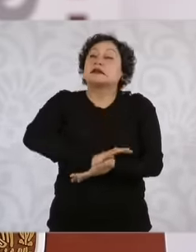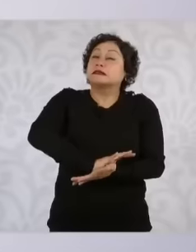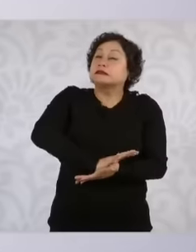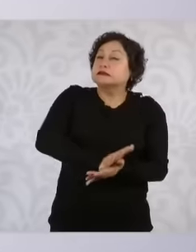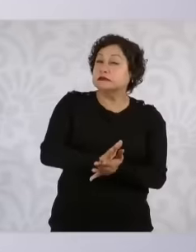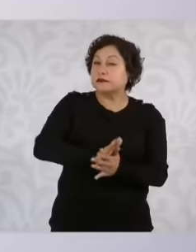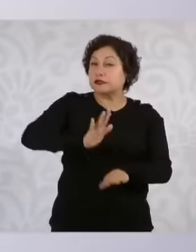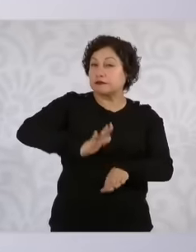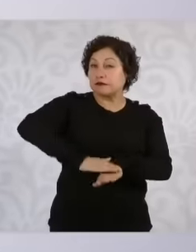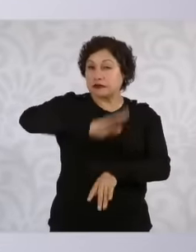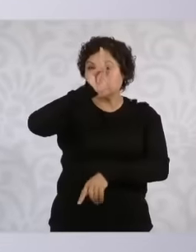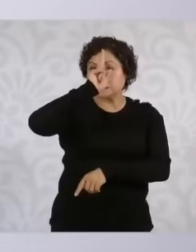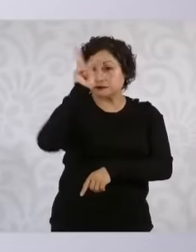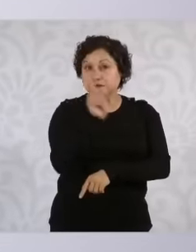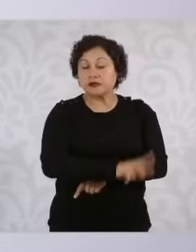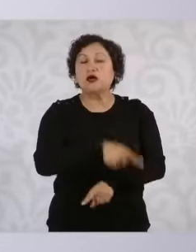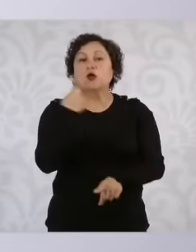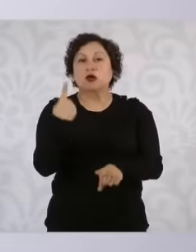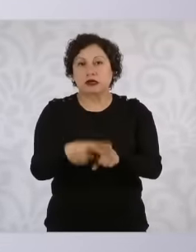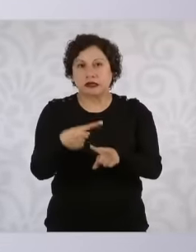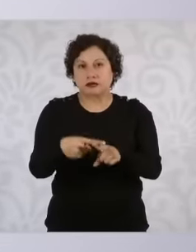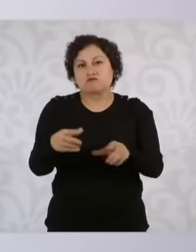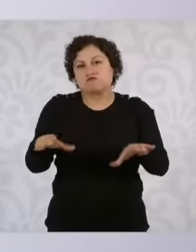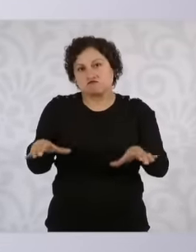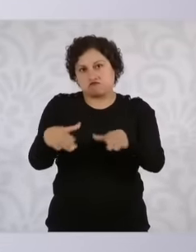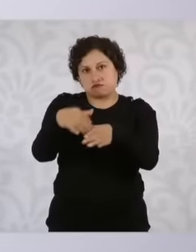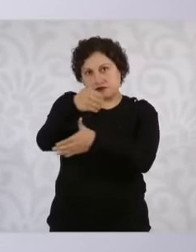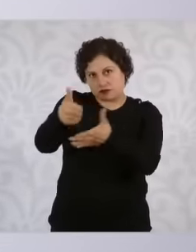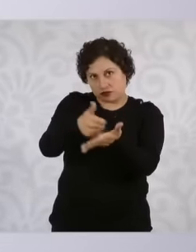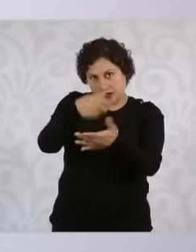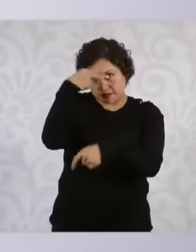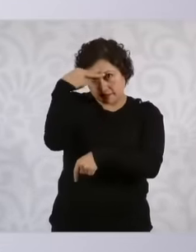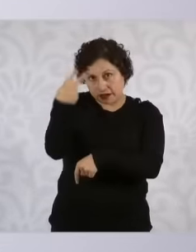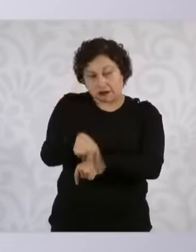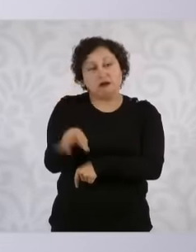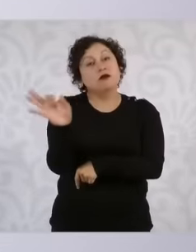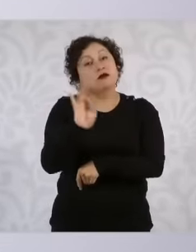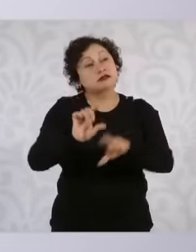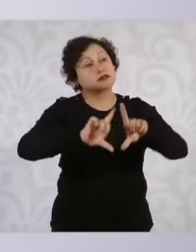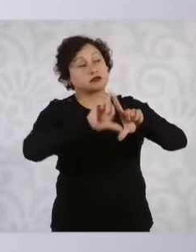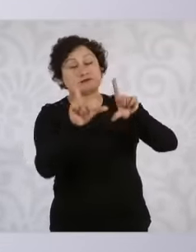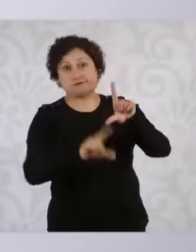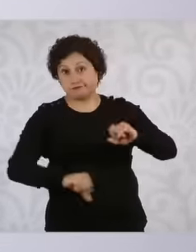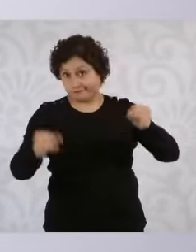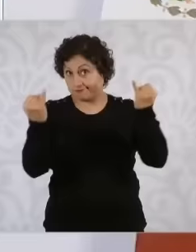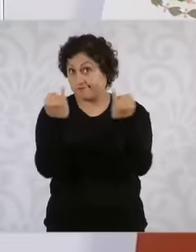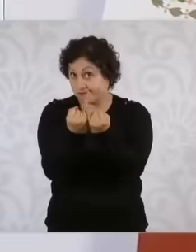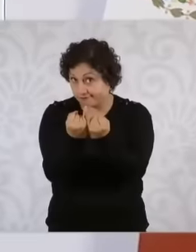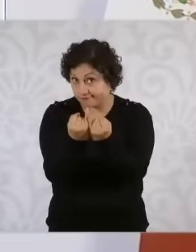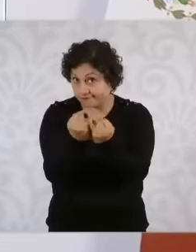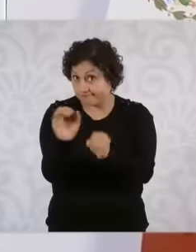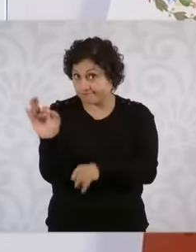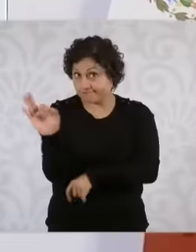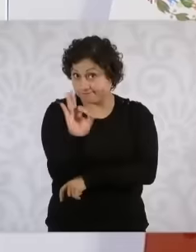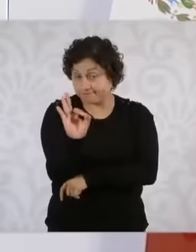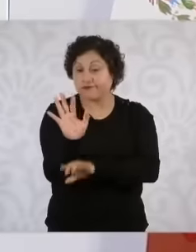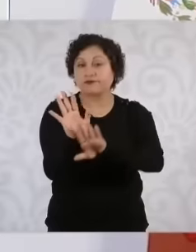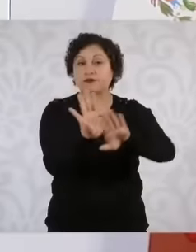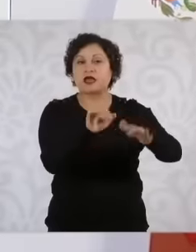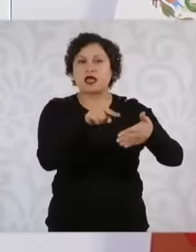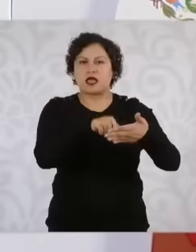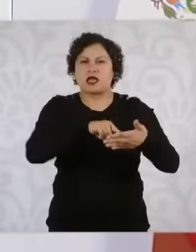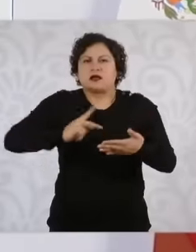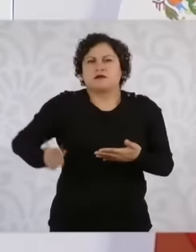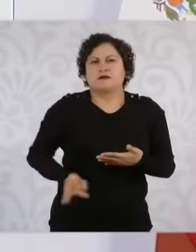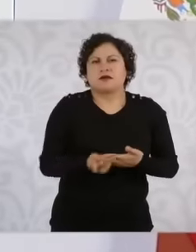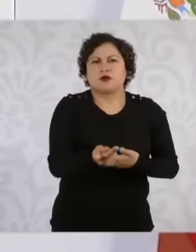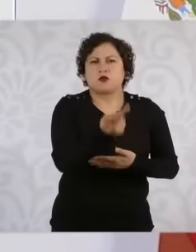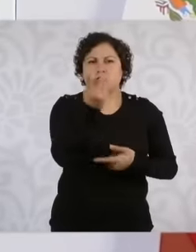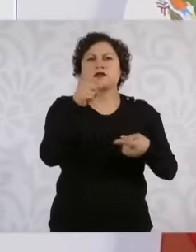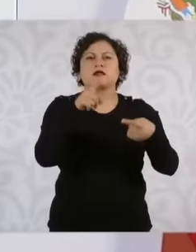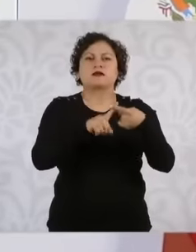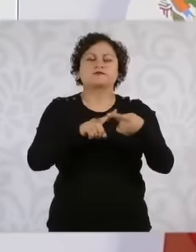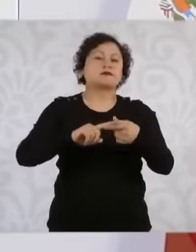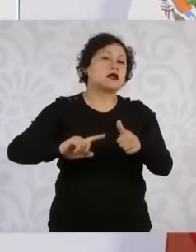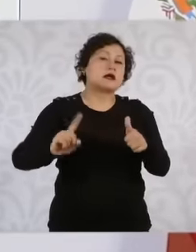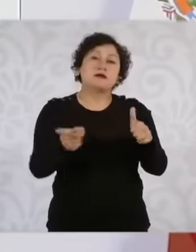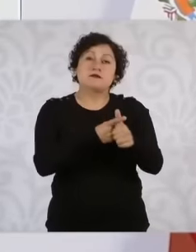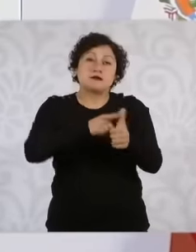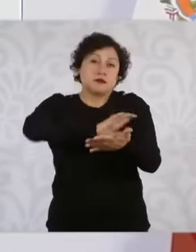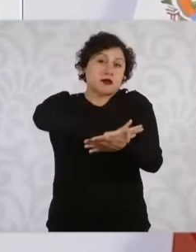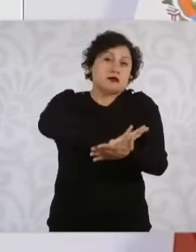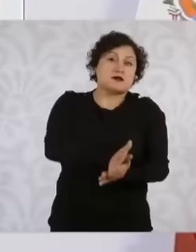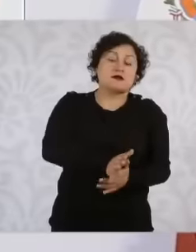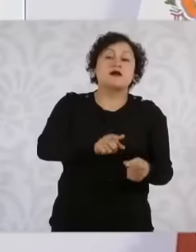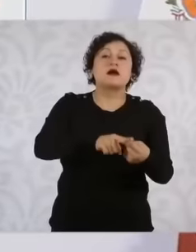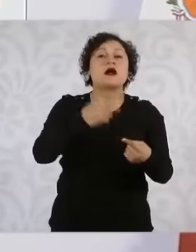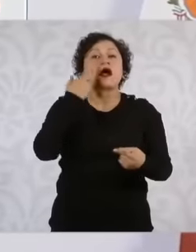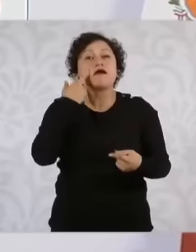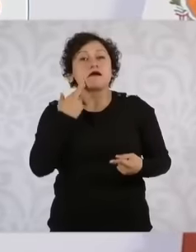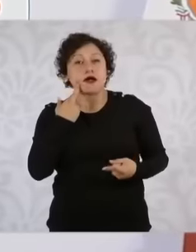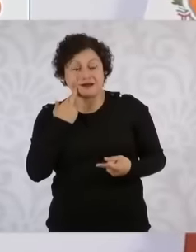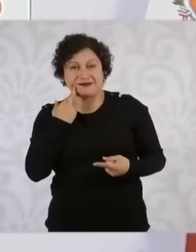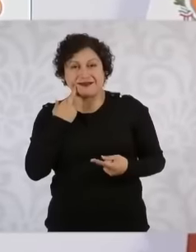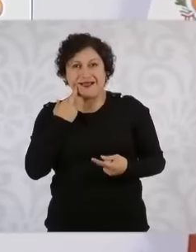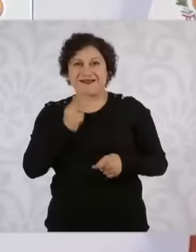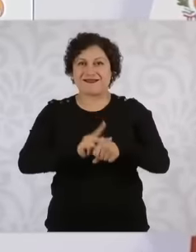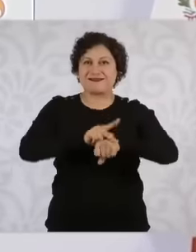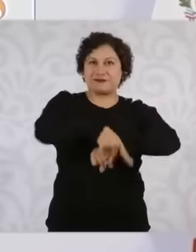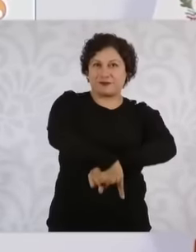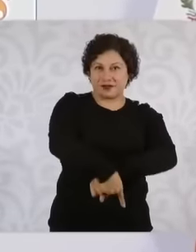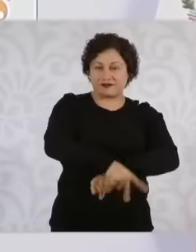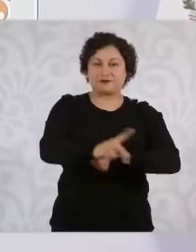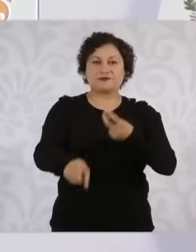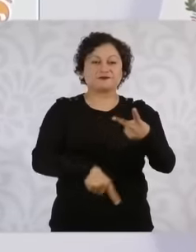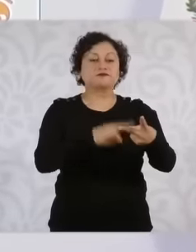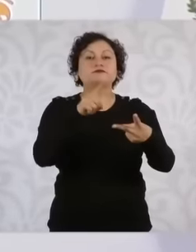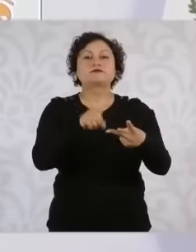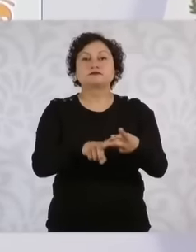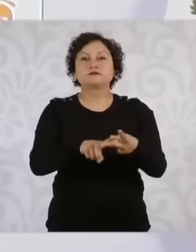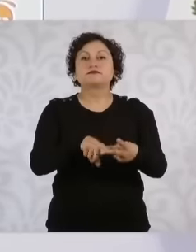at the national level. Firstly, it is because of the color of their skin, secondly, it is because they are indigenous and